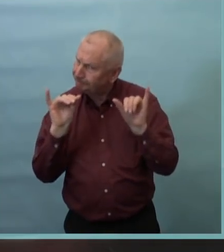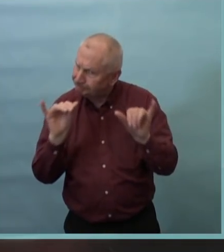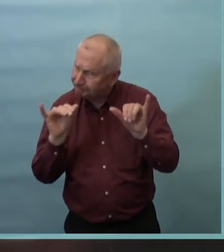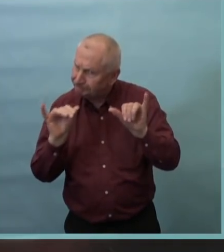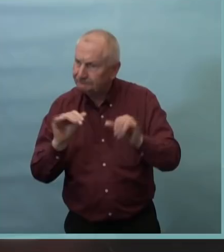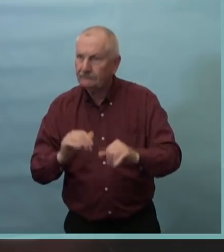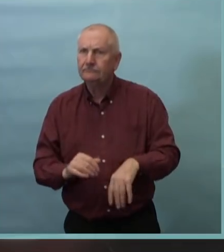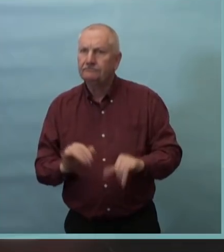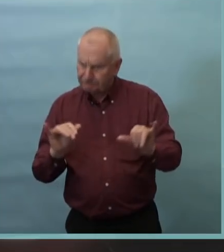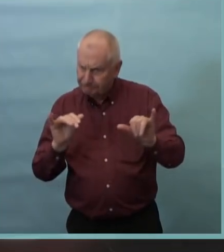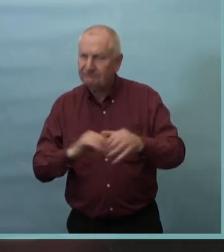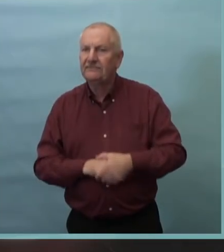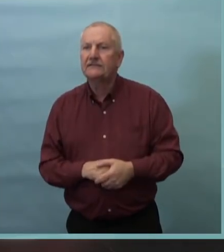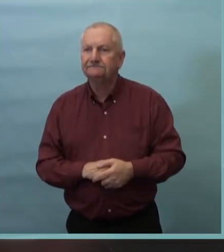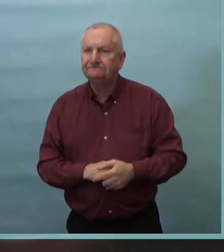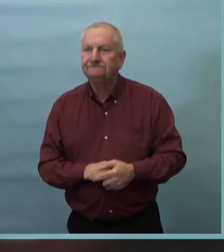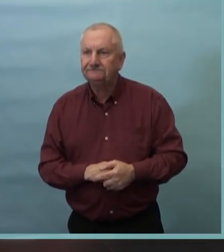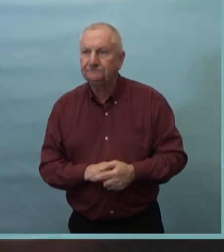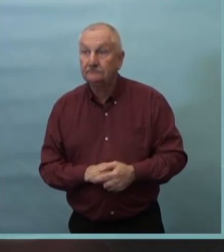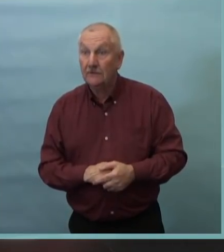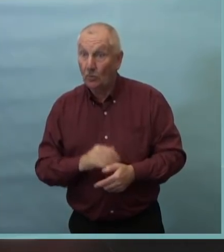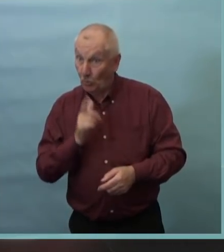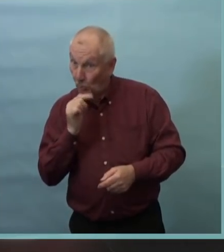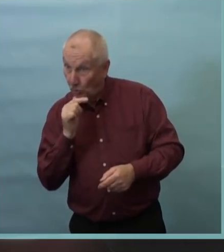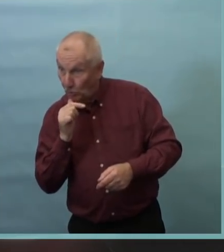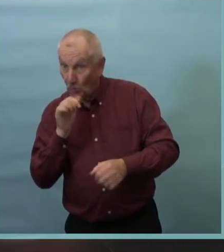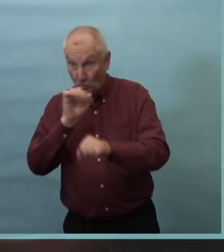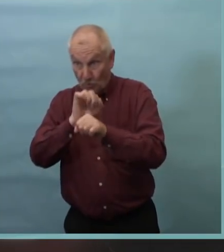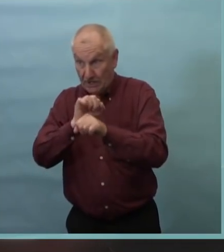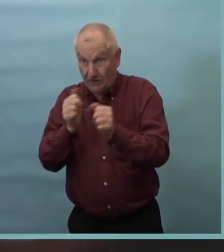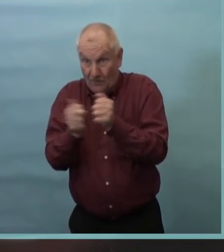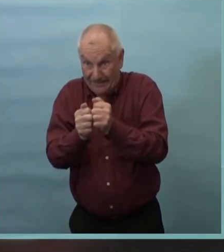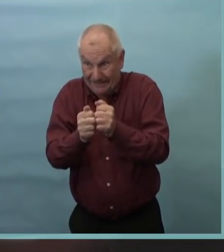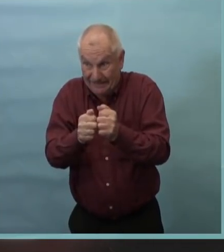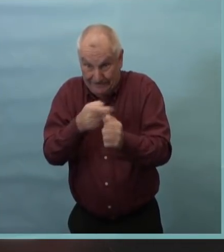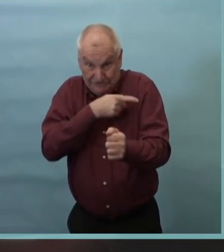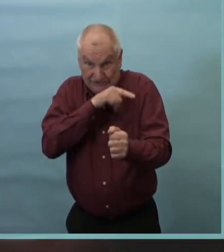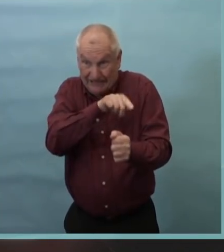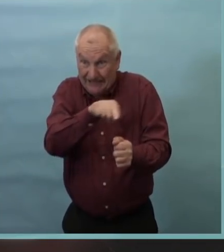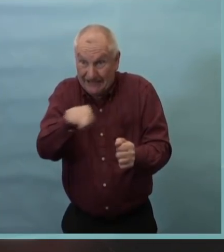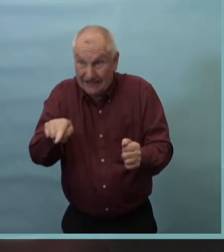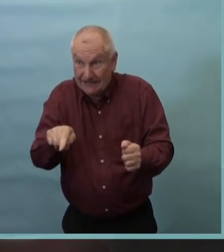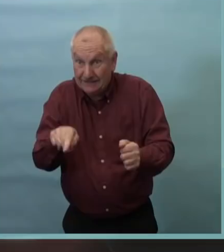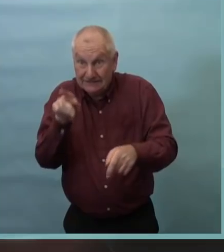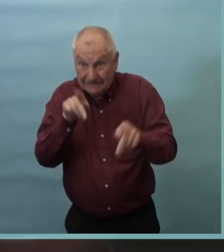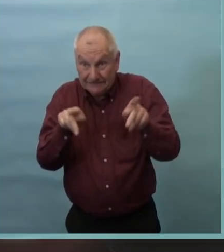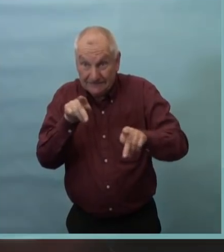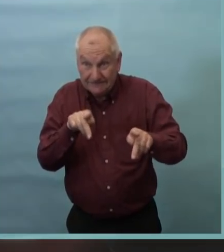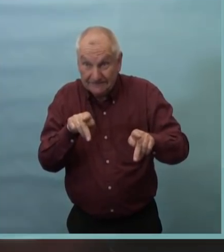and close contact with residents are assigned to work at a single site for at